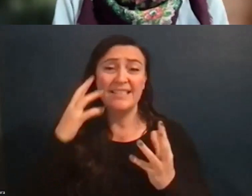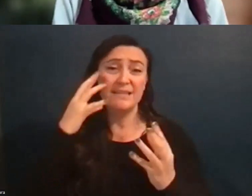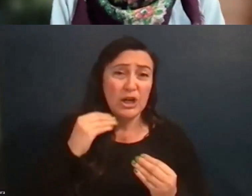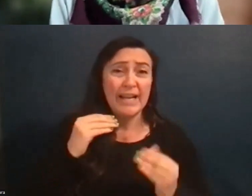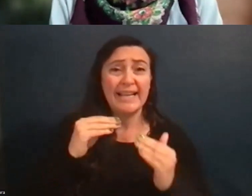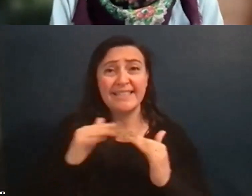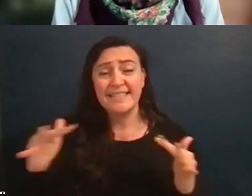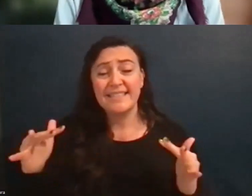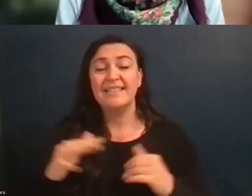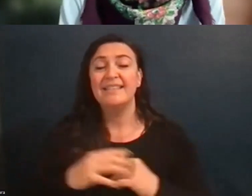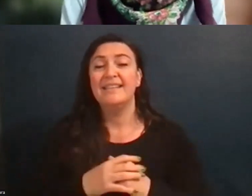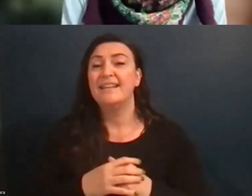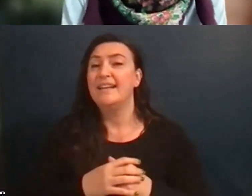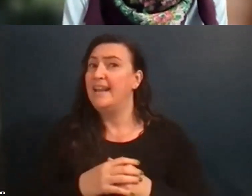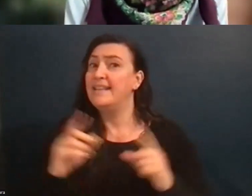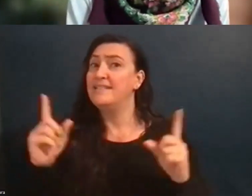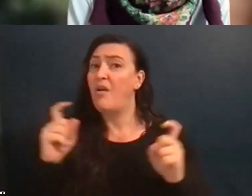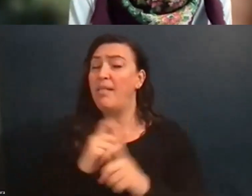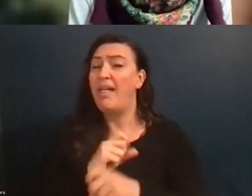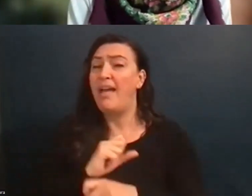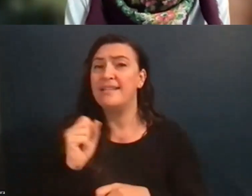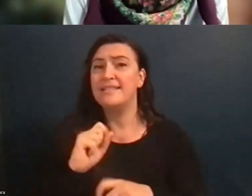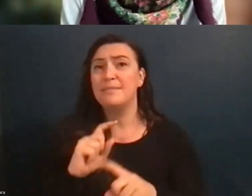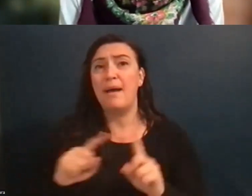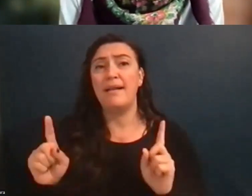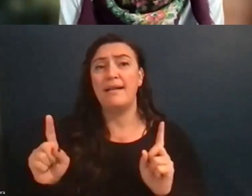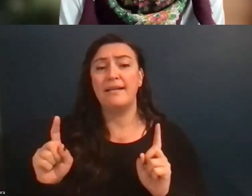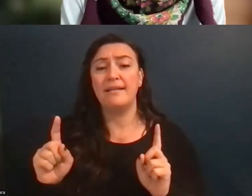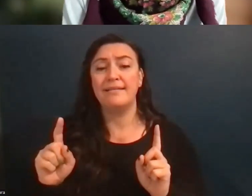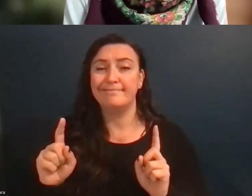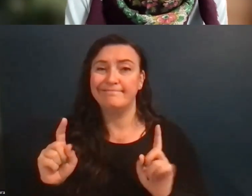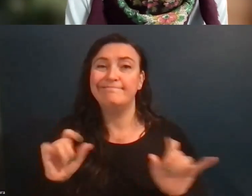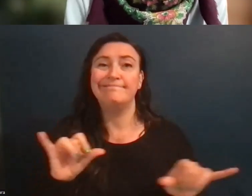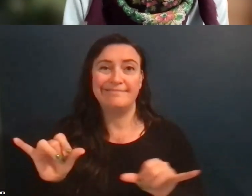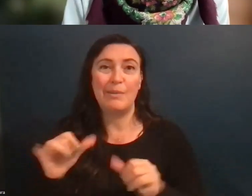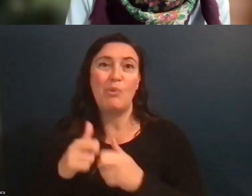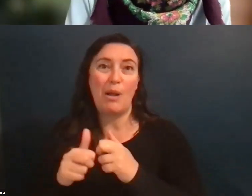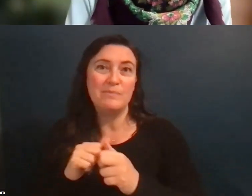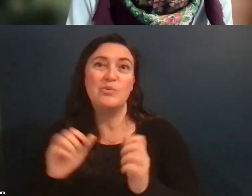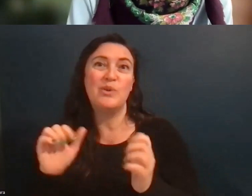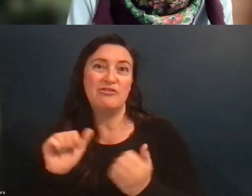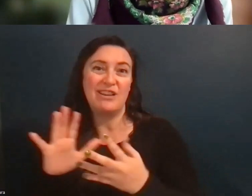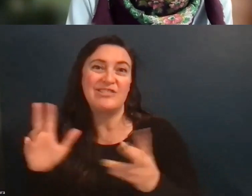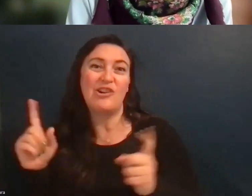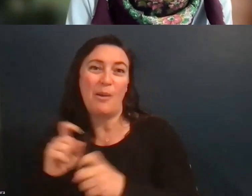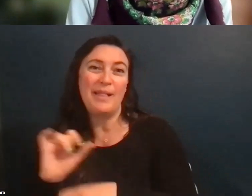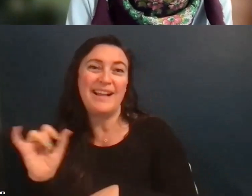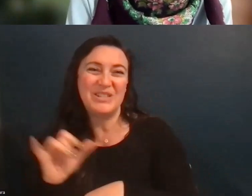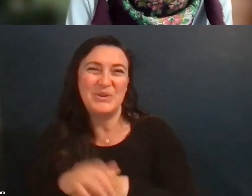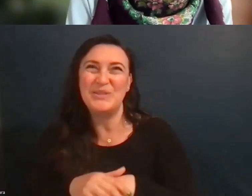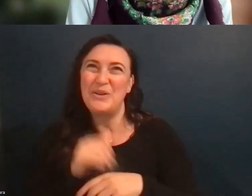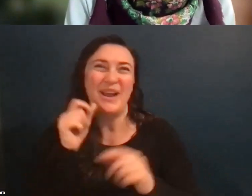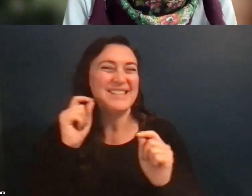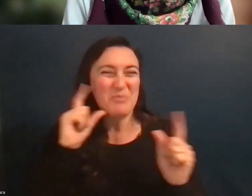It's complex, but so are the problems we're addressing, so not surprising.